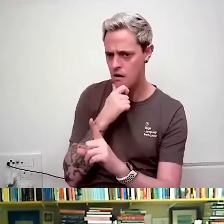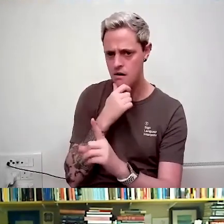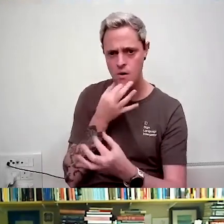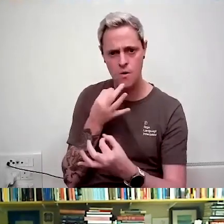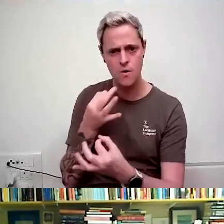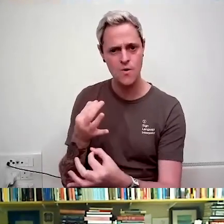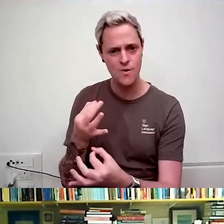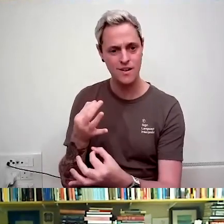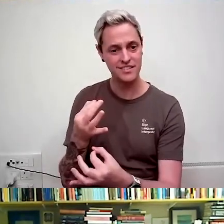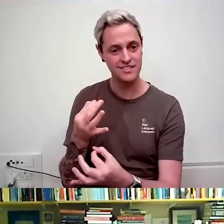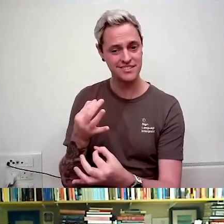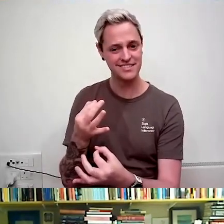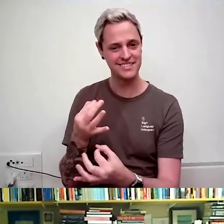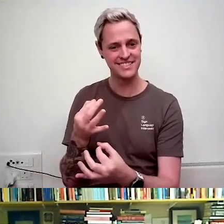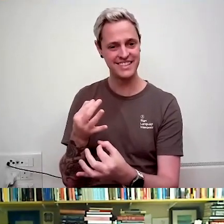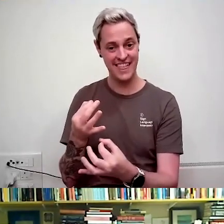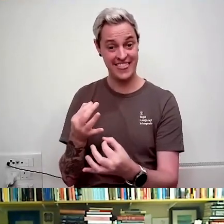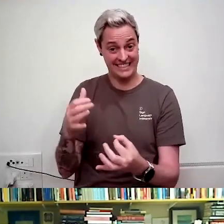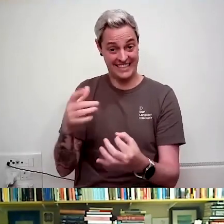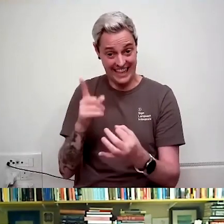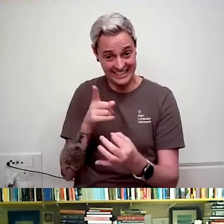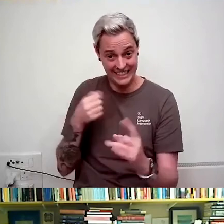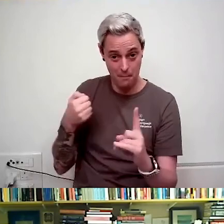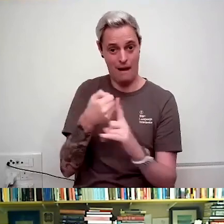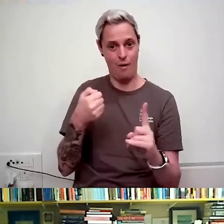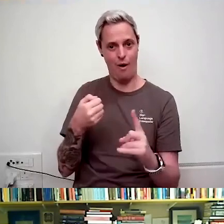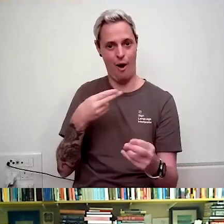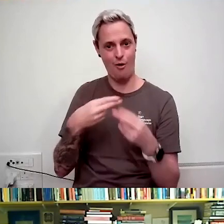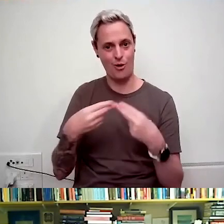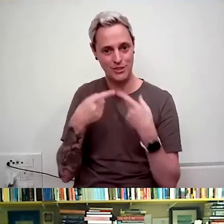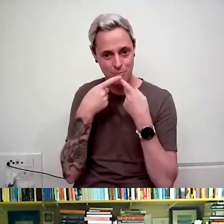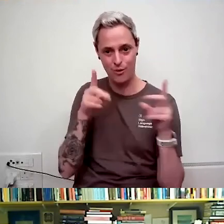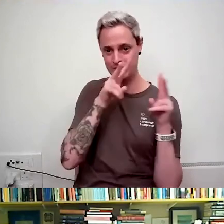that can also be exactly the power of the Gospel on display